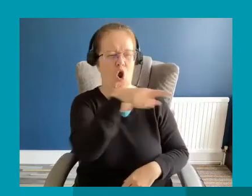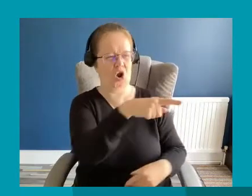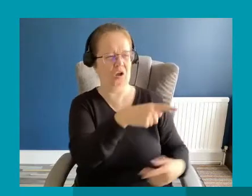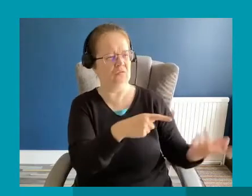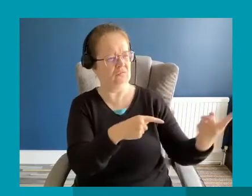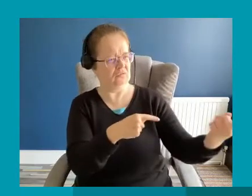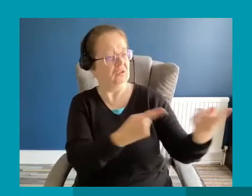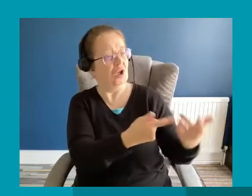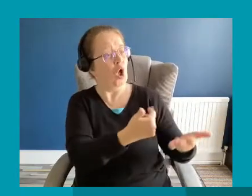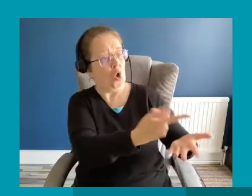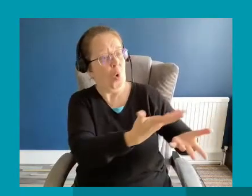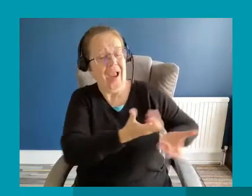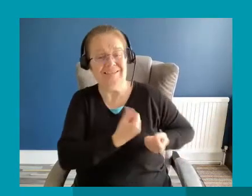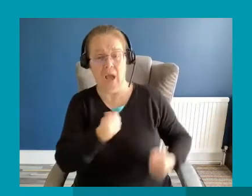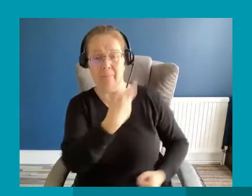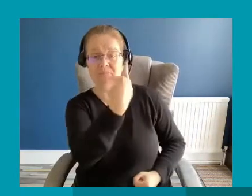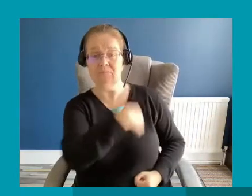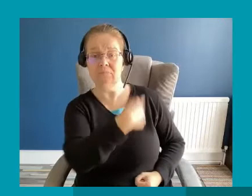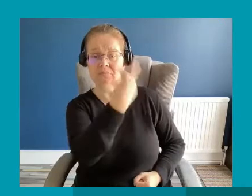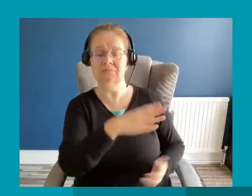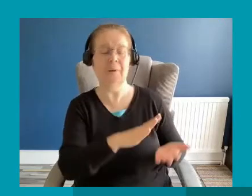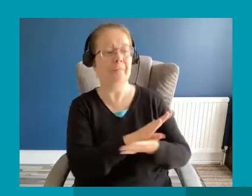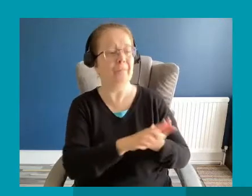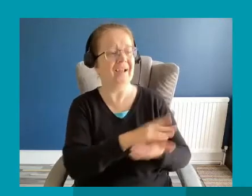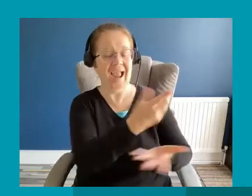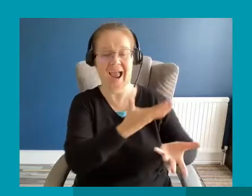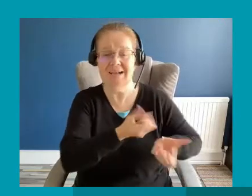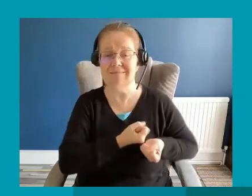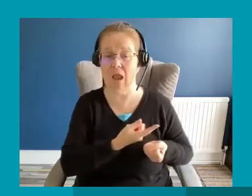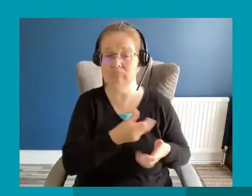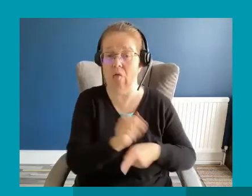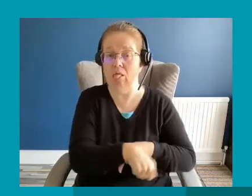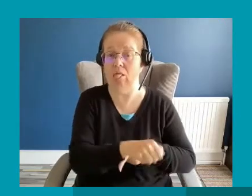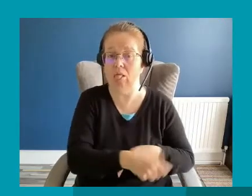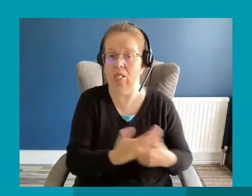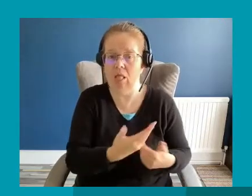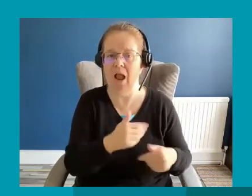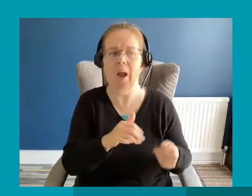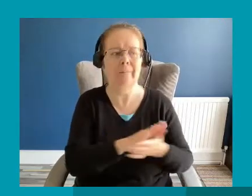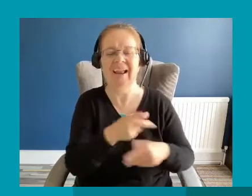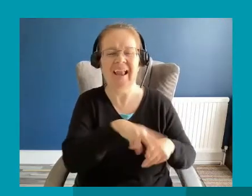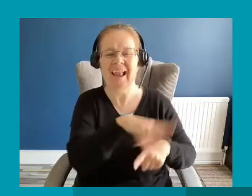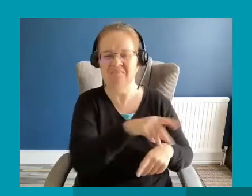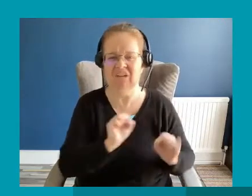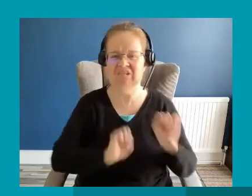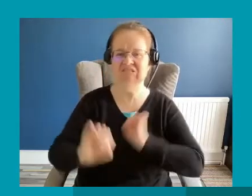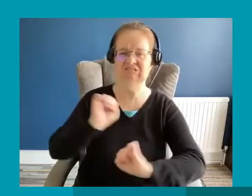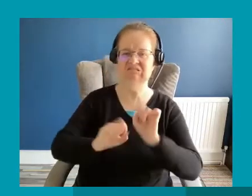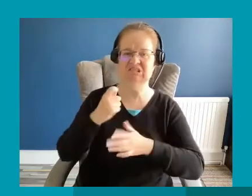telling them if it isn't obvious. Fantastic, we have another question. I have a disability in my right